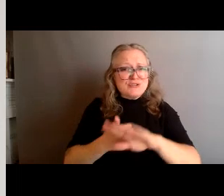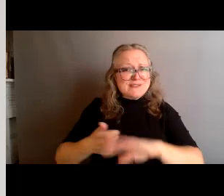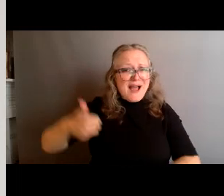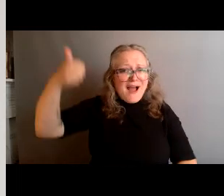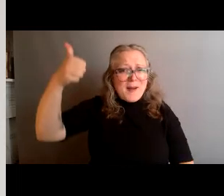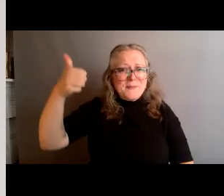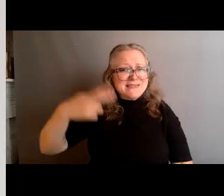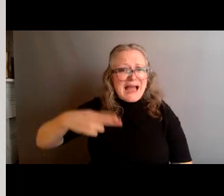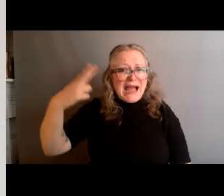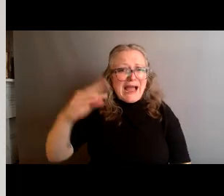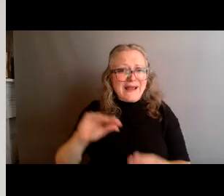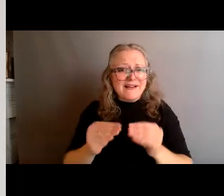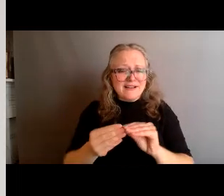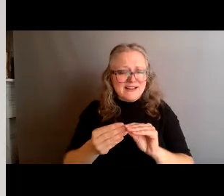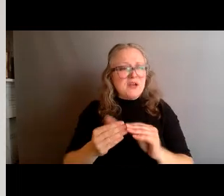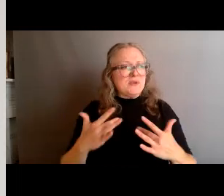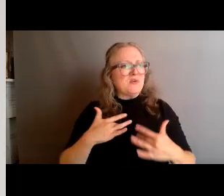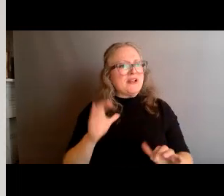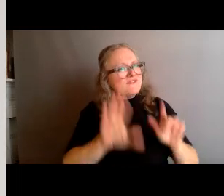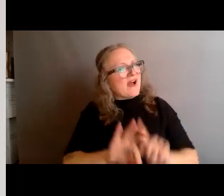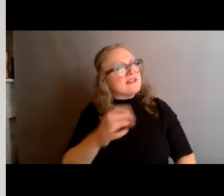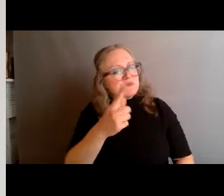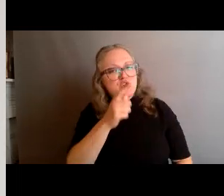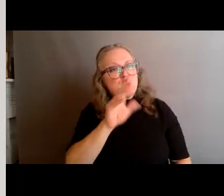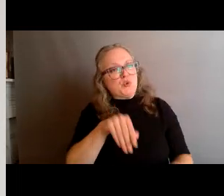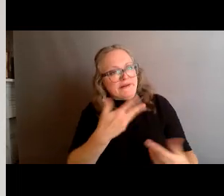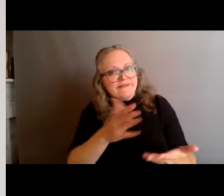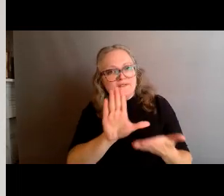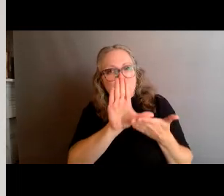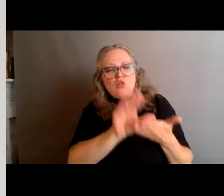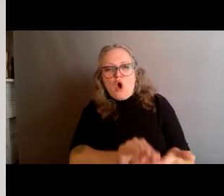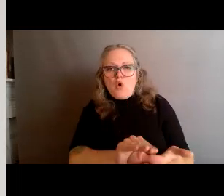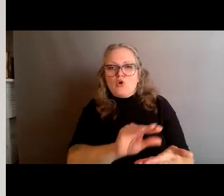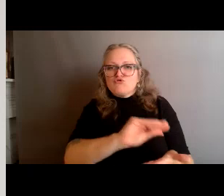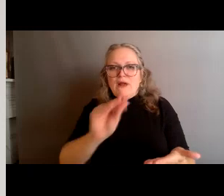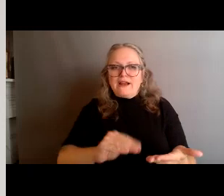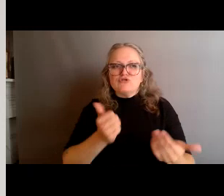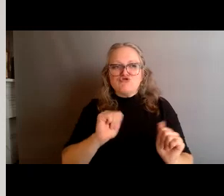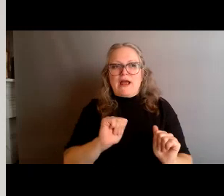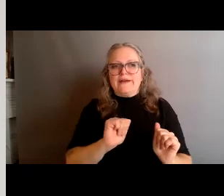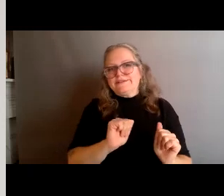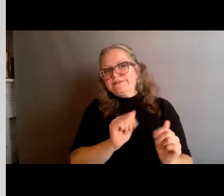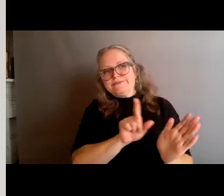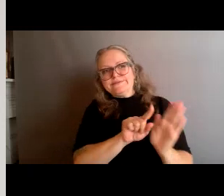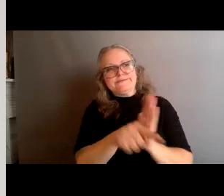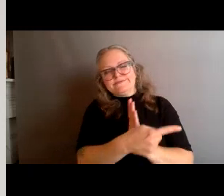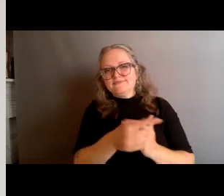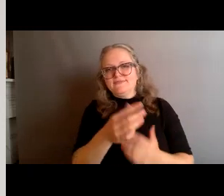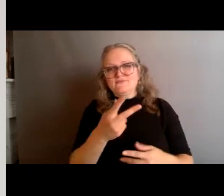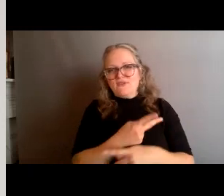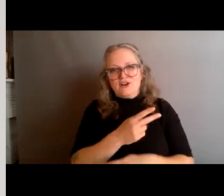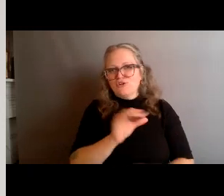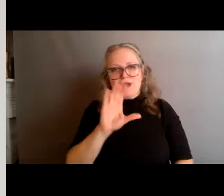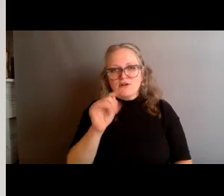that's going to give us a low rate and work around that way. All right.